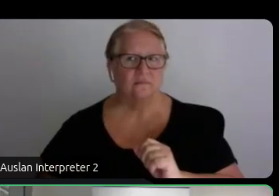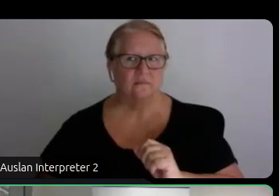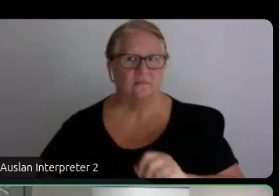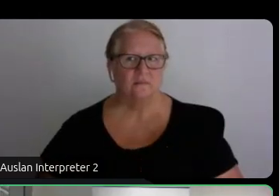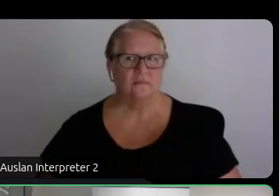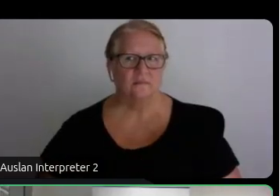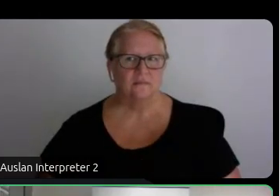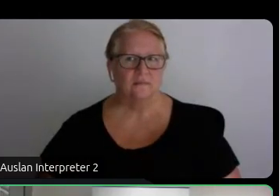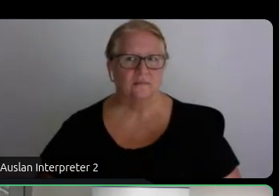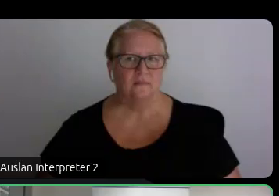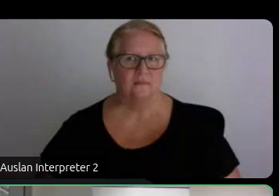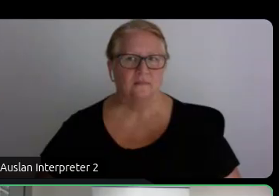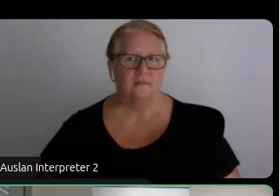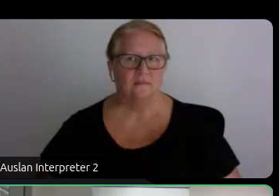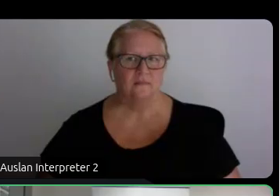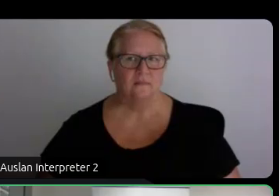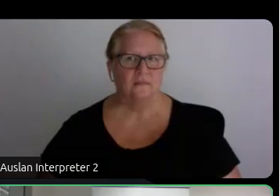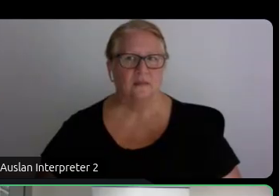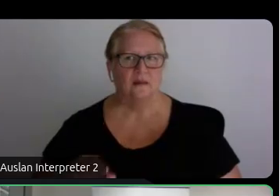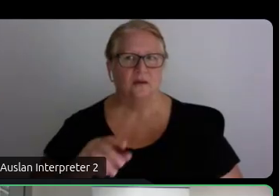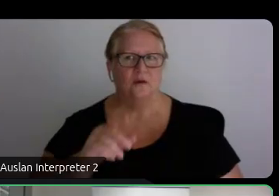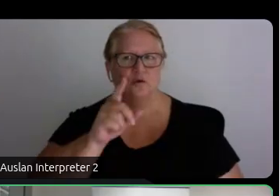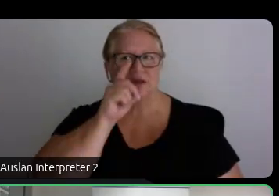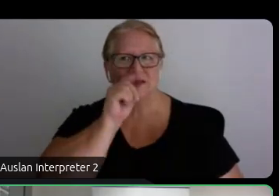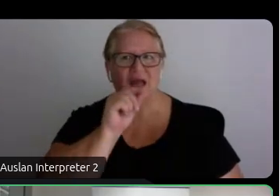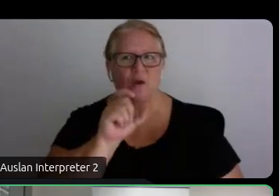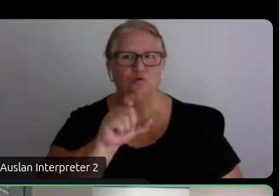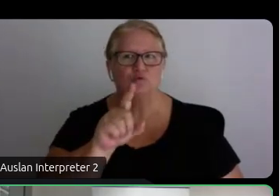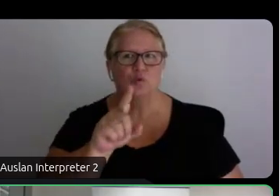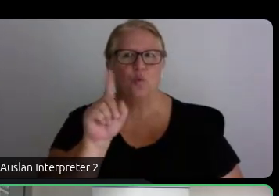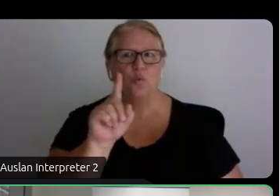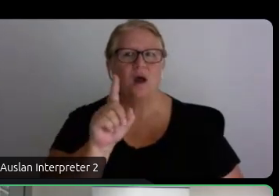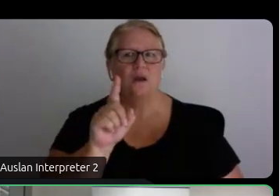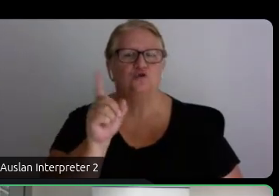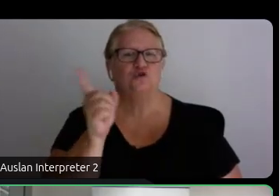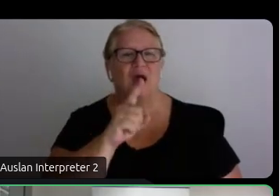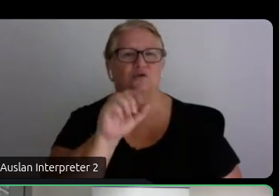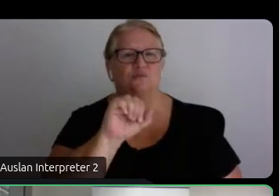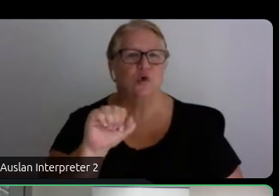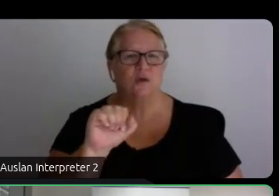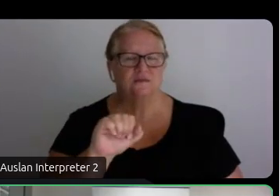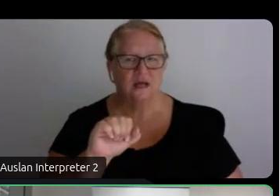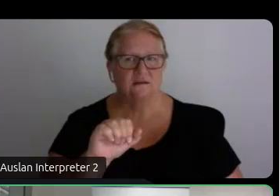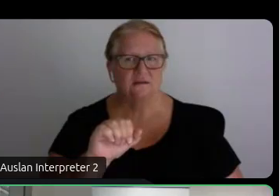uh your options are to do try and do a change of circumstance while um impairment notes aren't a